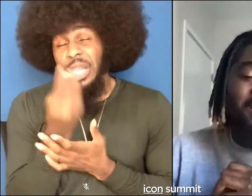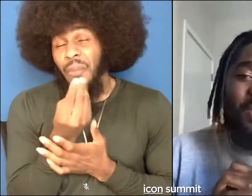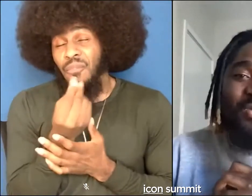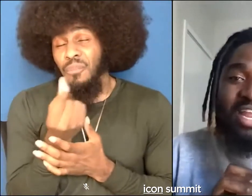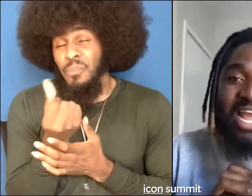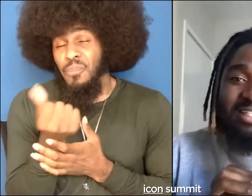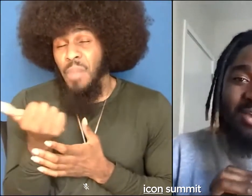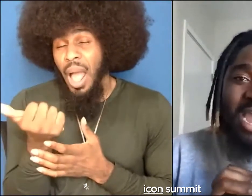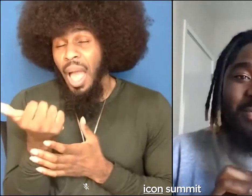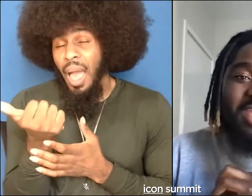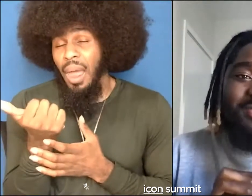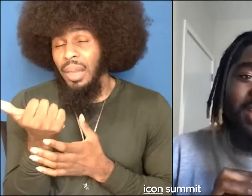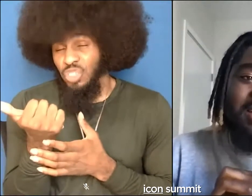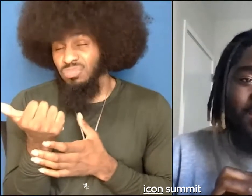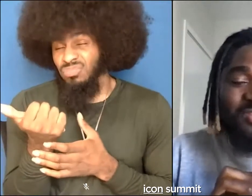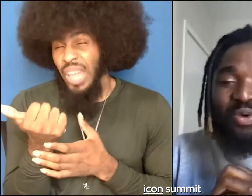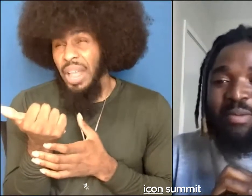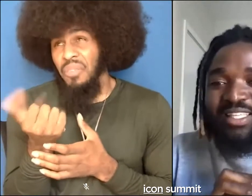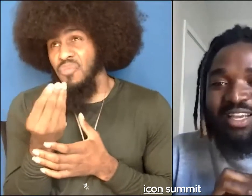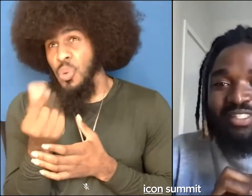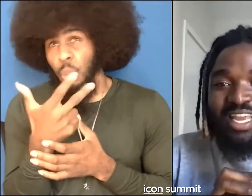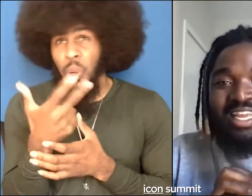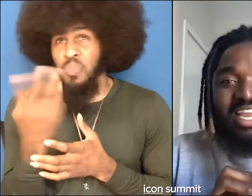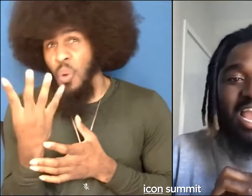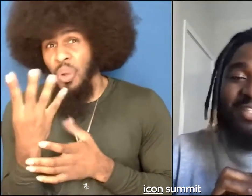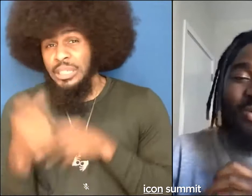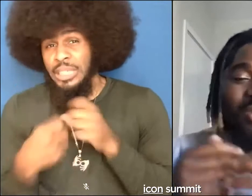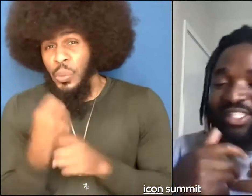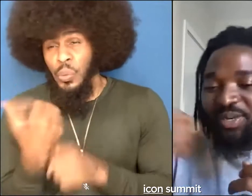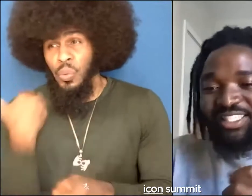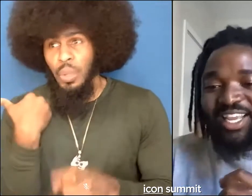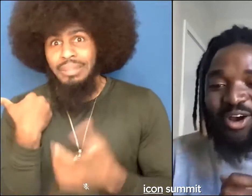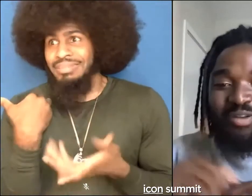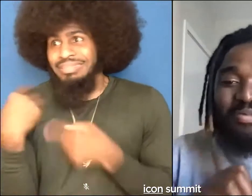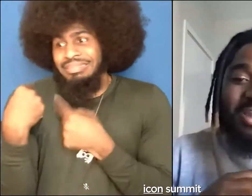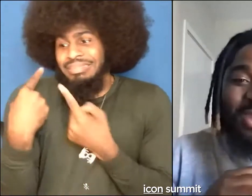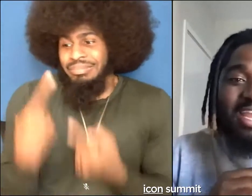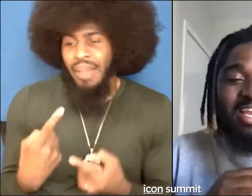I think we all realize how painful it is to have to wear a mask every day. After a while you just want to take it off and put it away.